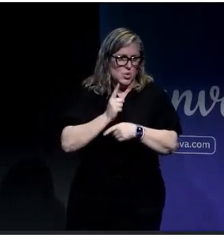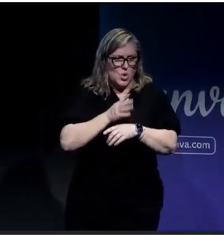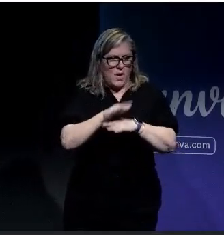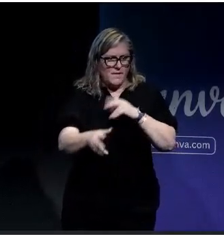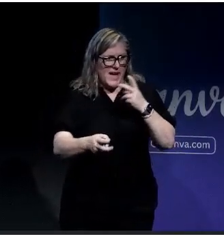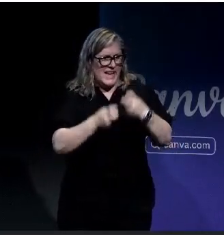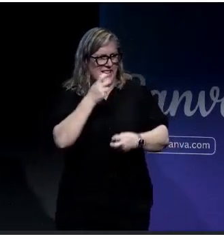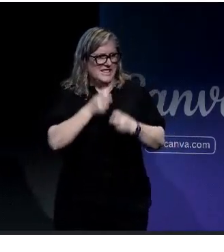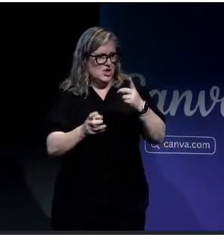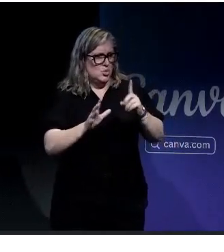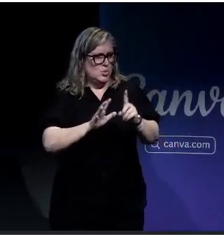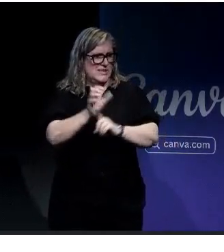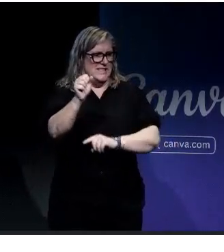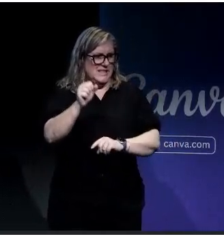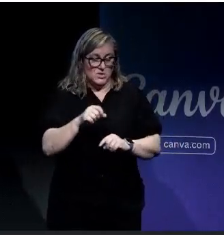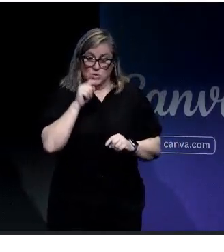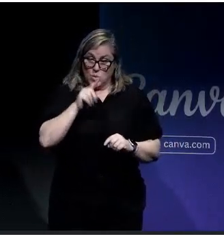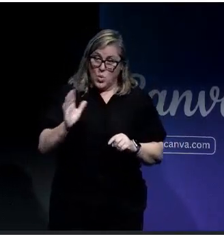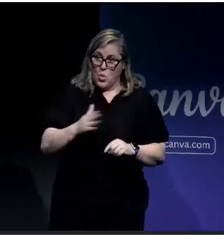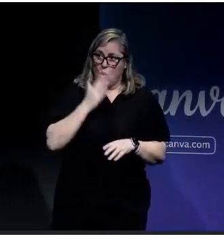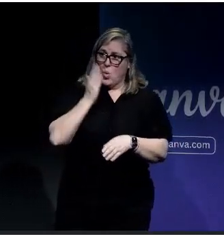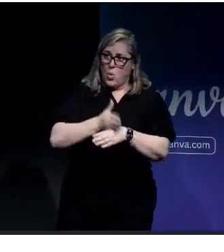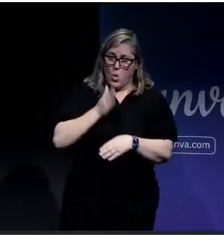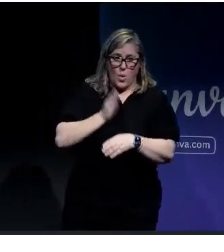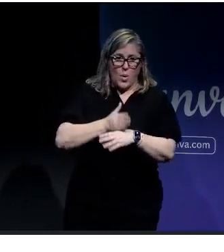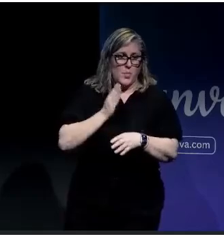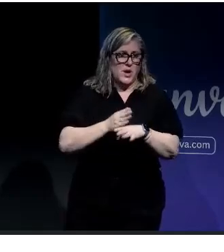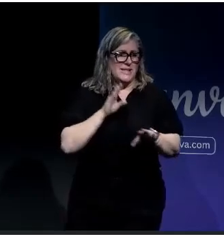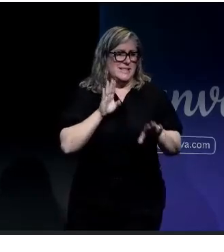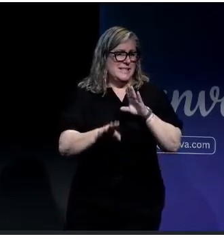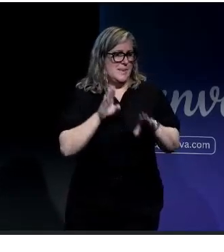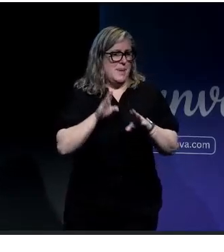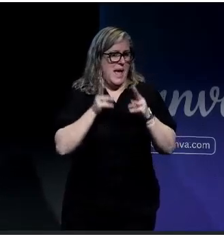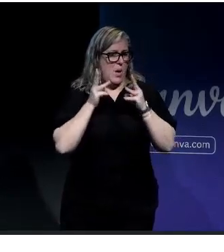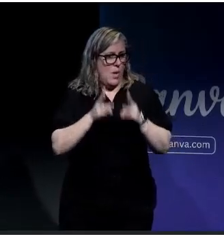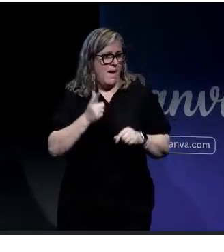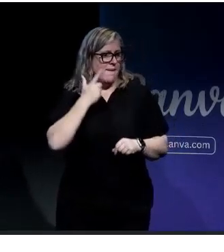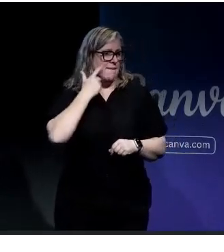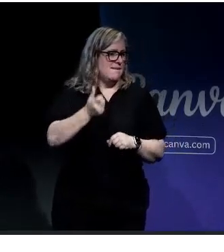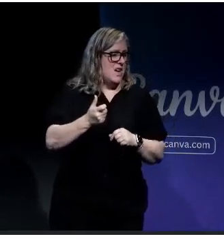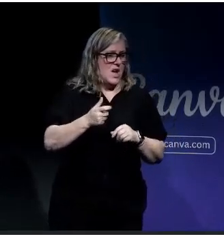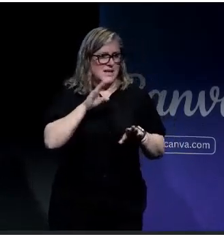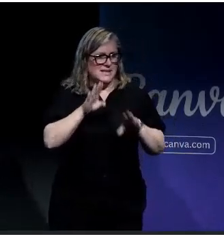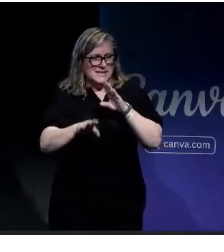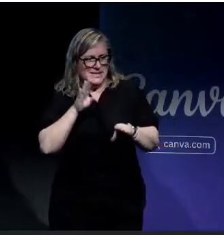these, and they all operate in a very similar way and find very similar issues and also miss very similar issues.